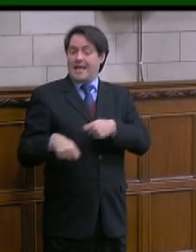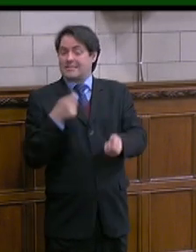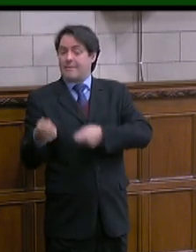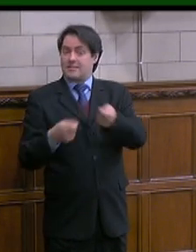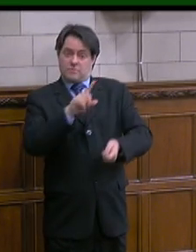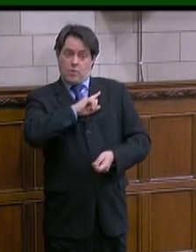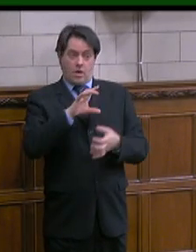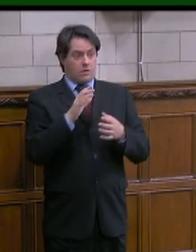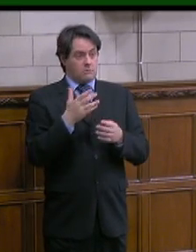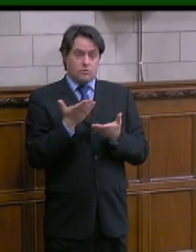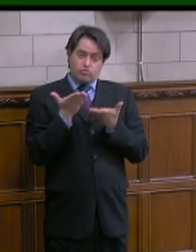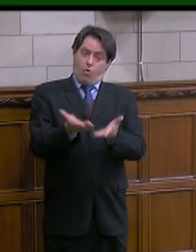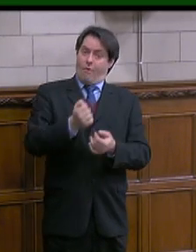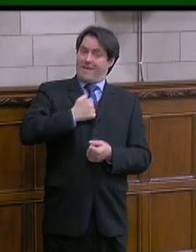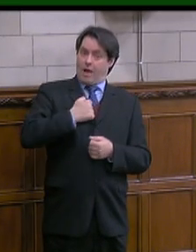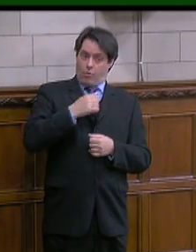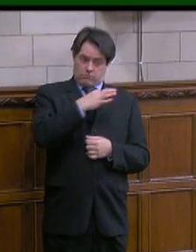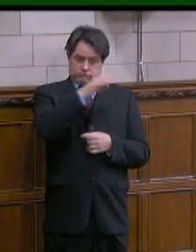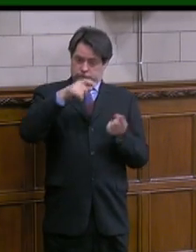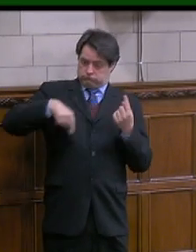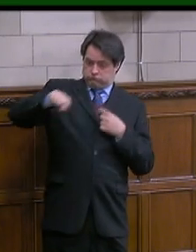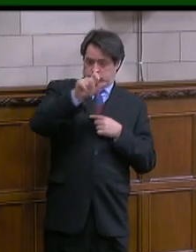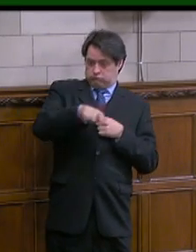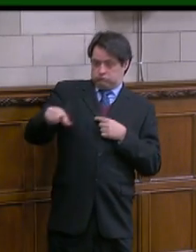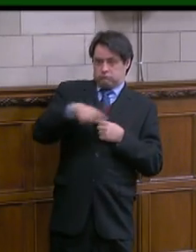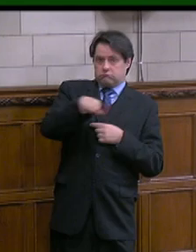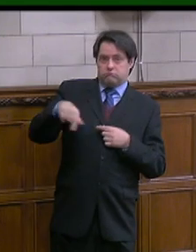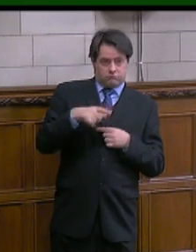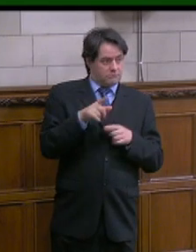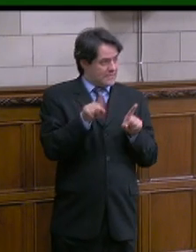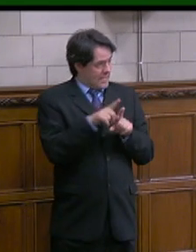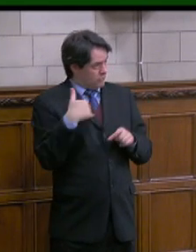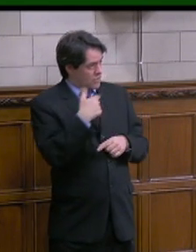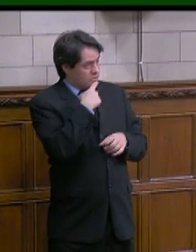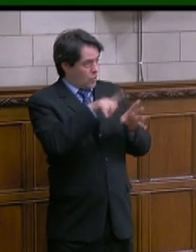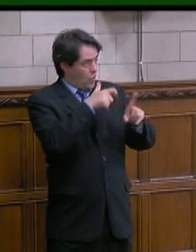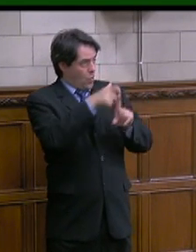Friend the Member for Crewe and Nantwich (Laura Smith) described very well, we should learn